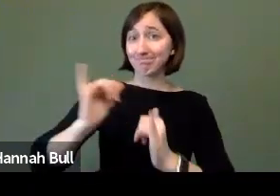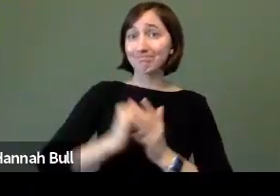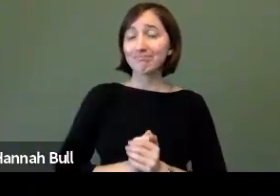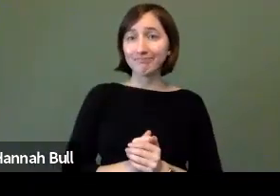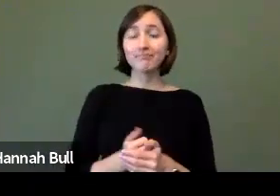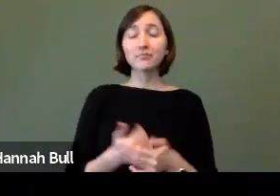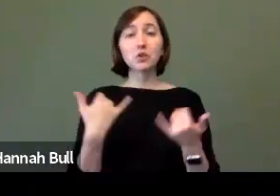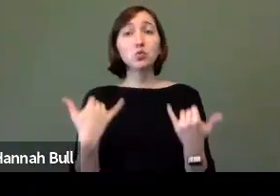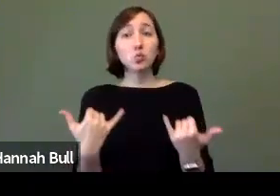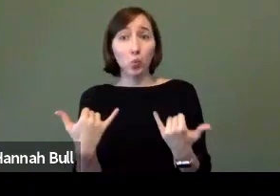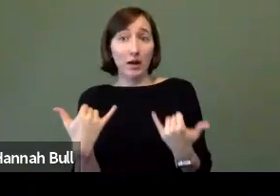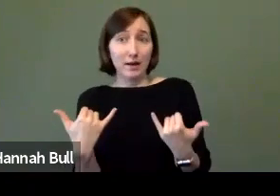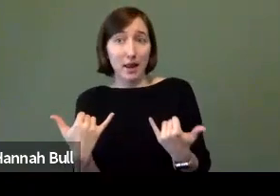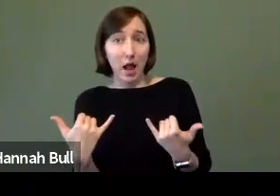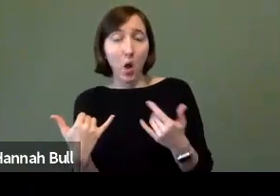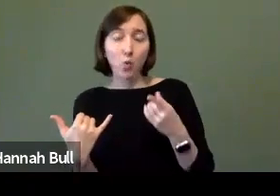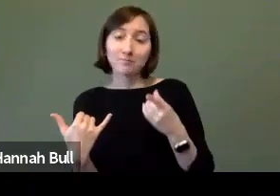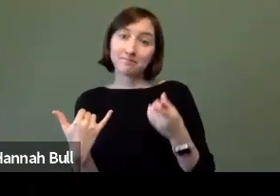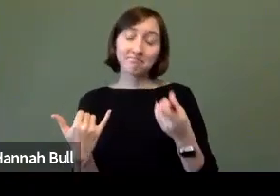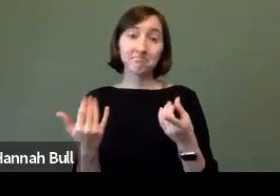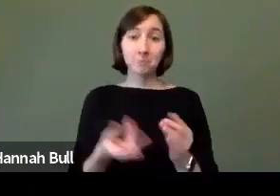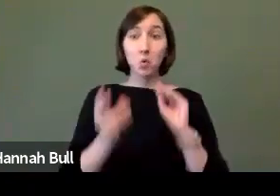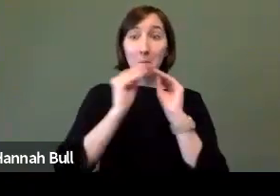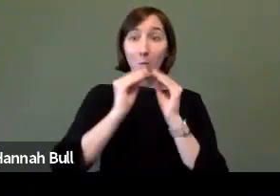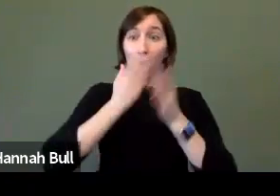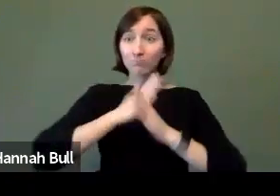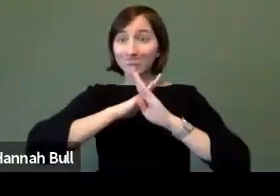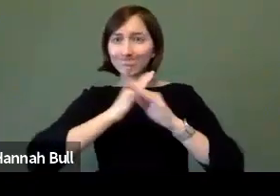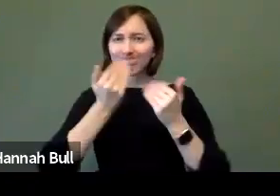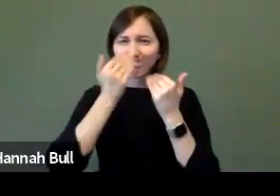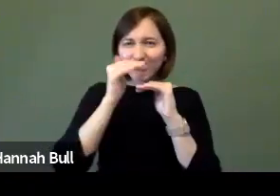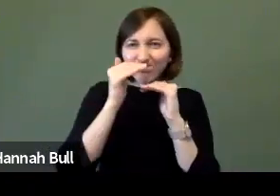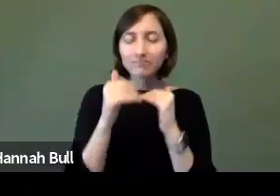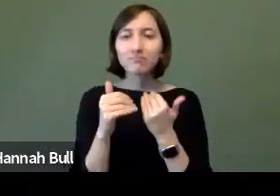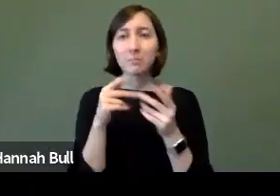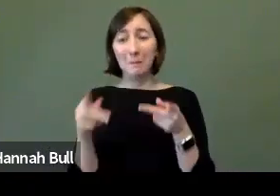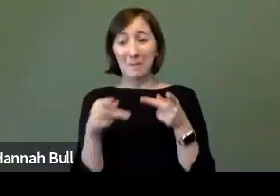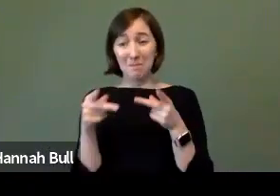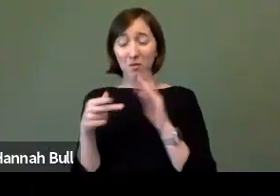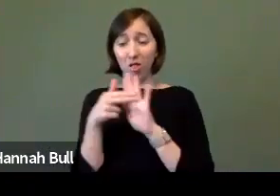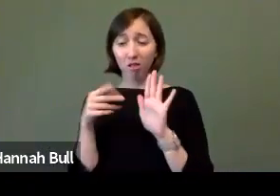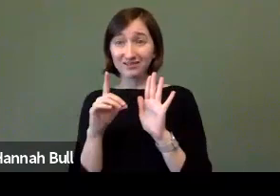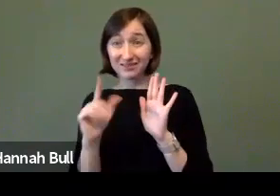people with disabilities are feeling even more as if things